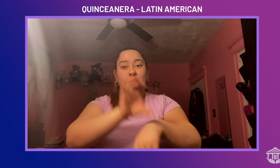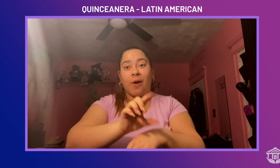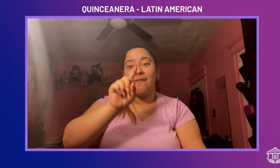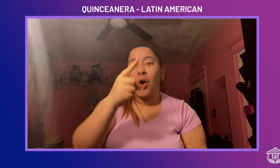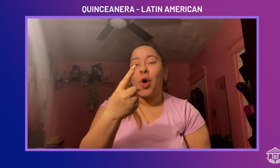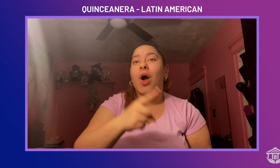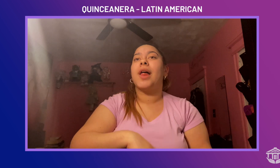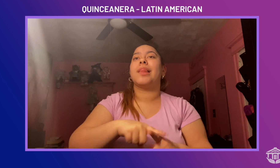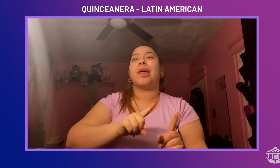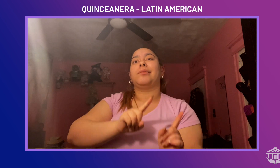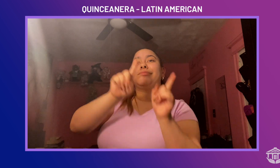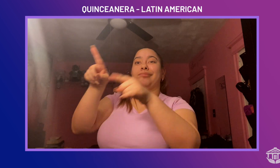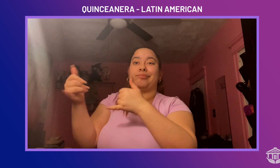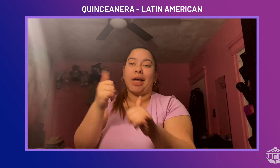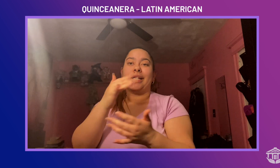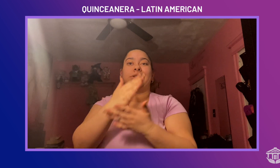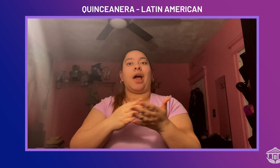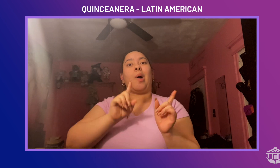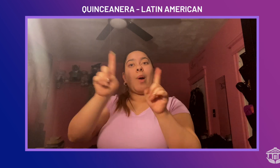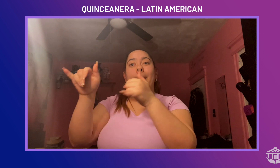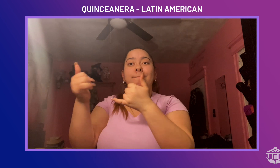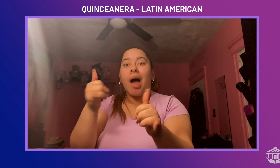There are also different traditions that take place at the quinceanera.